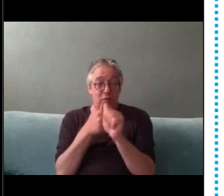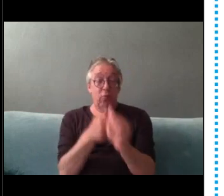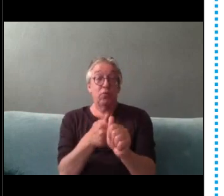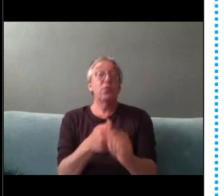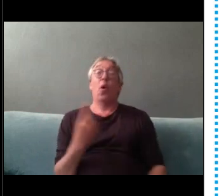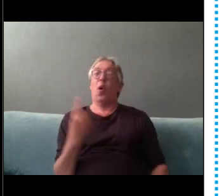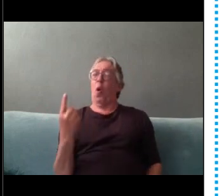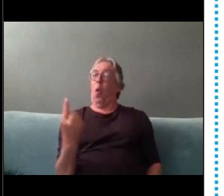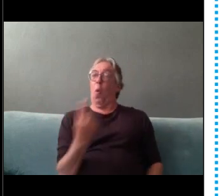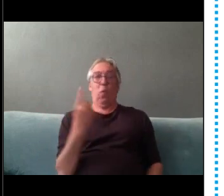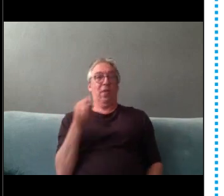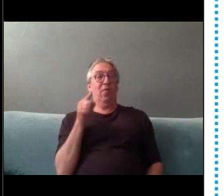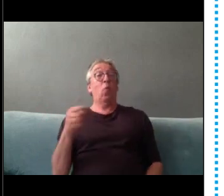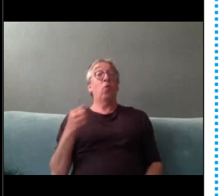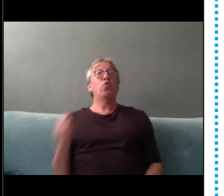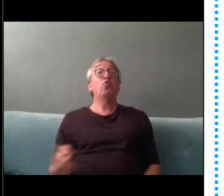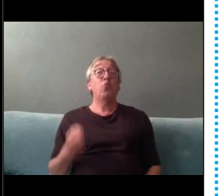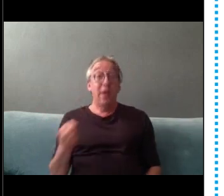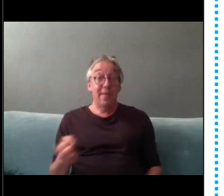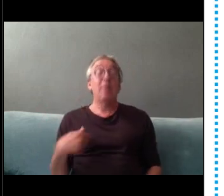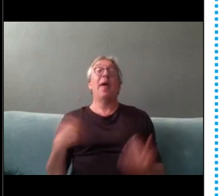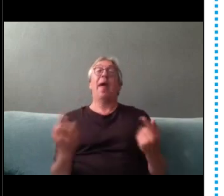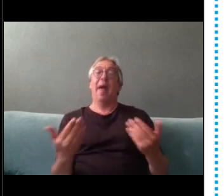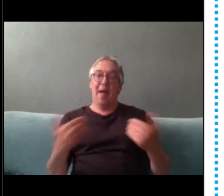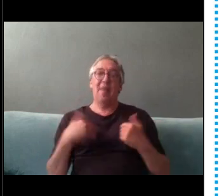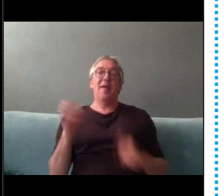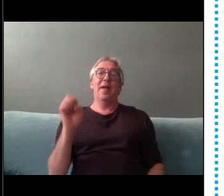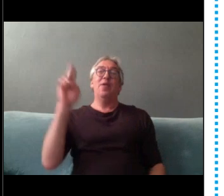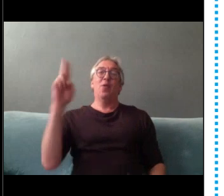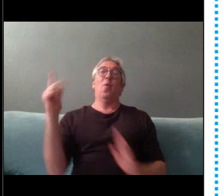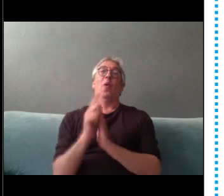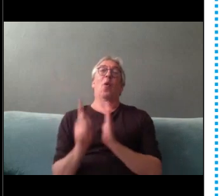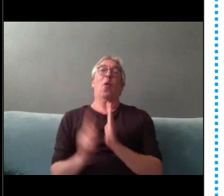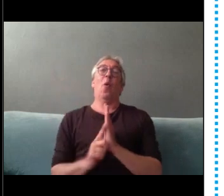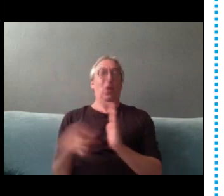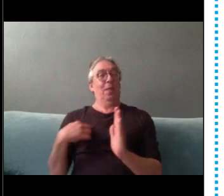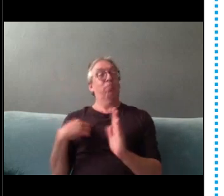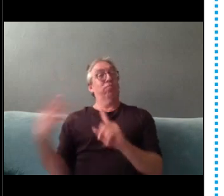Just for rail but it doesn't exist in other transport modes